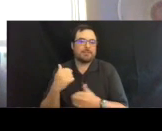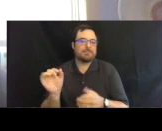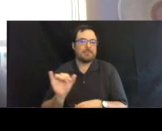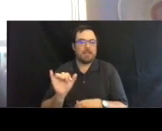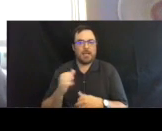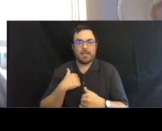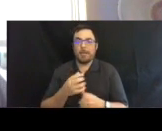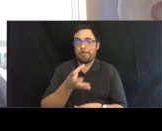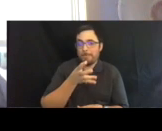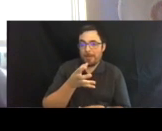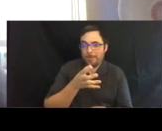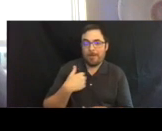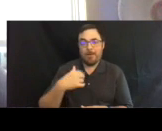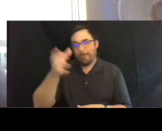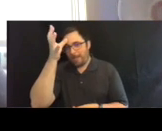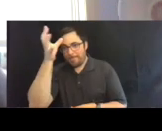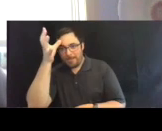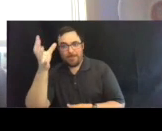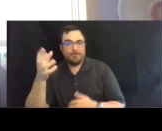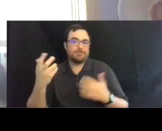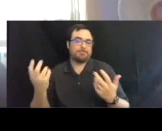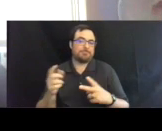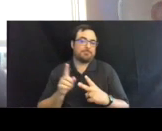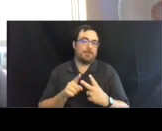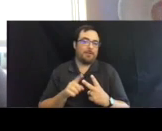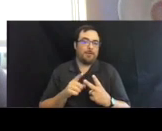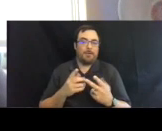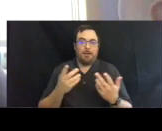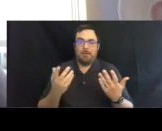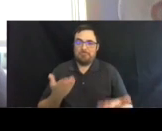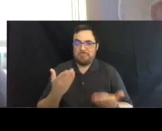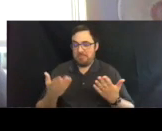"mama" and "papa." Or you might do words that are